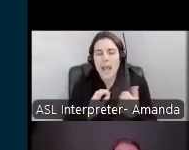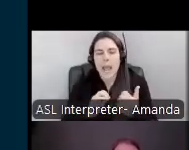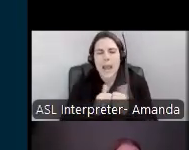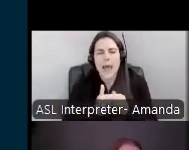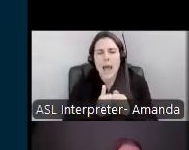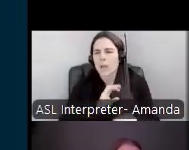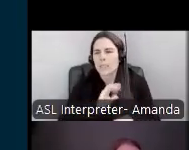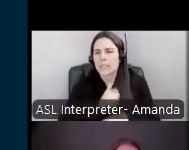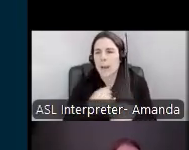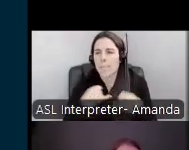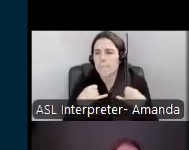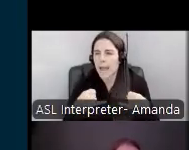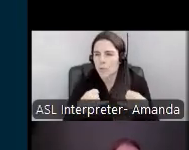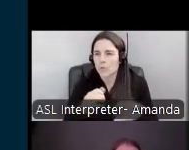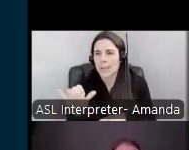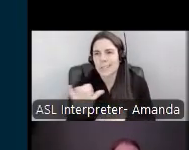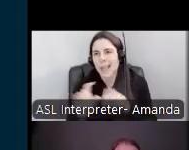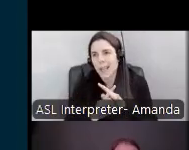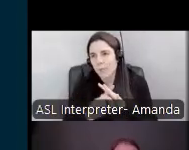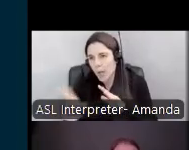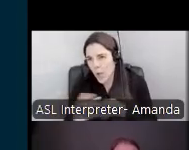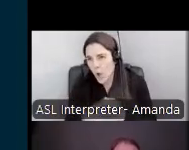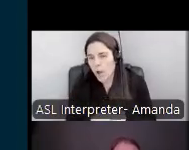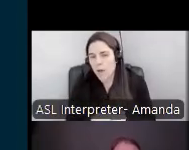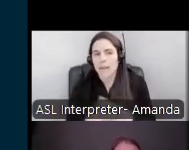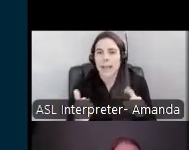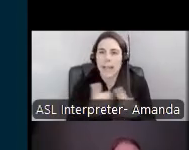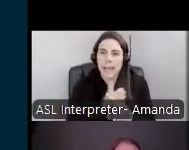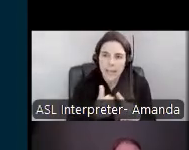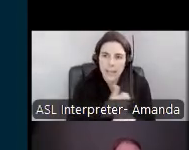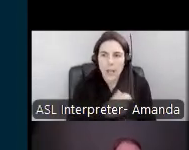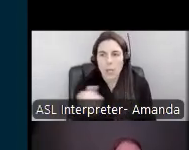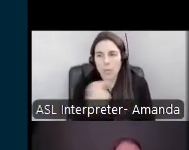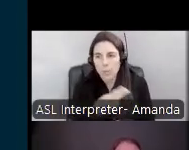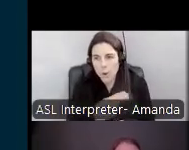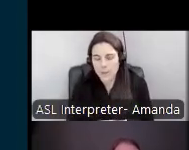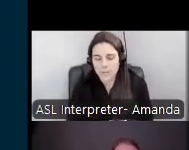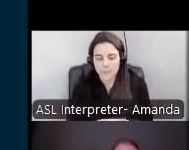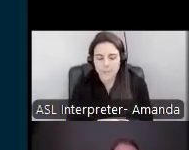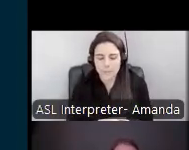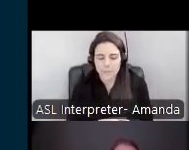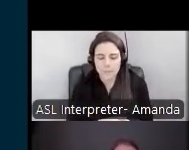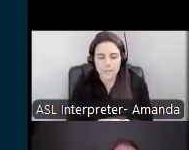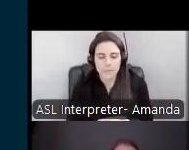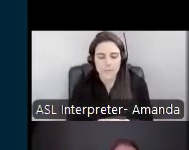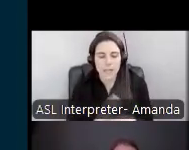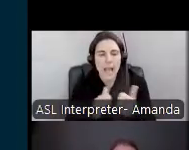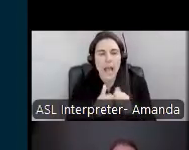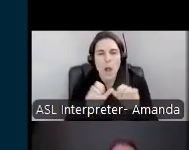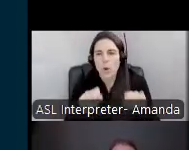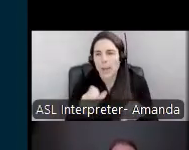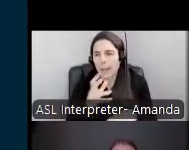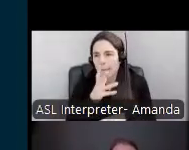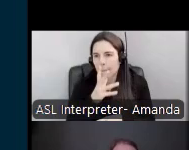things like running off, hitting and throwing? And then, how can I help mom have realistic expectations for